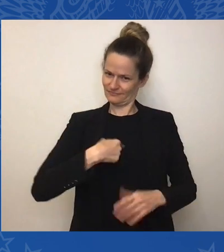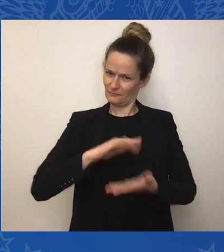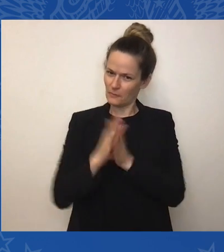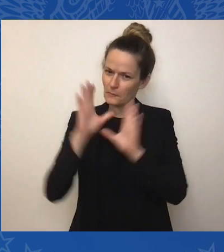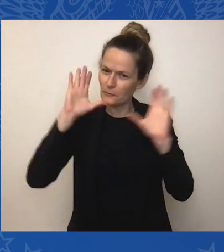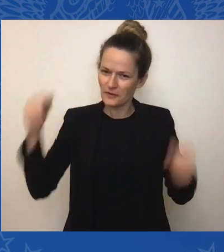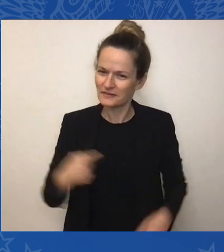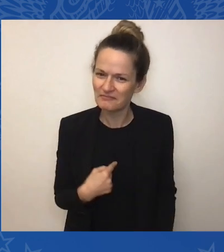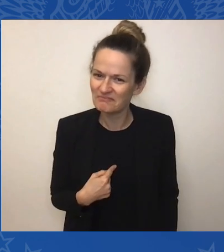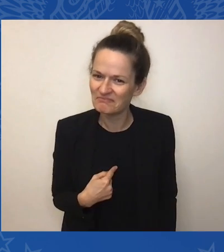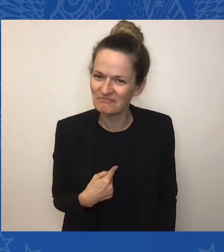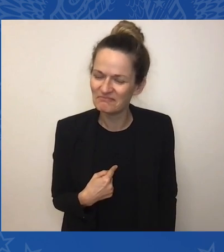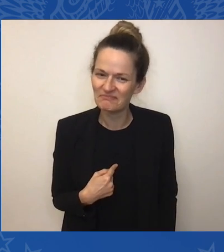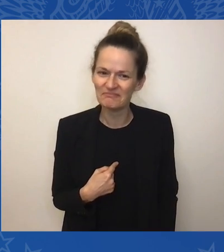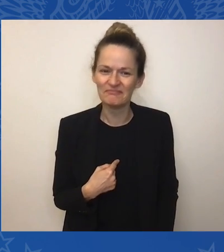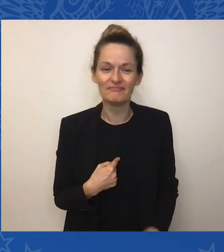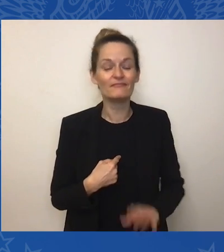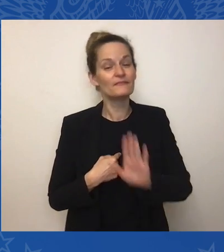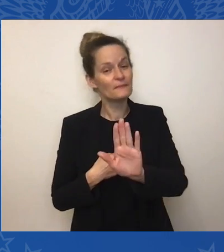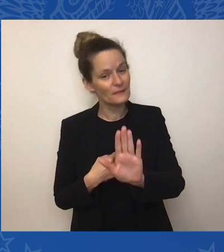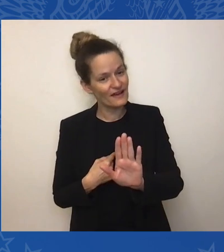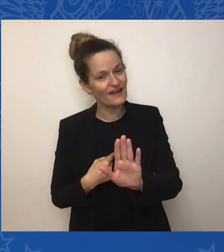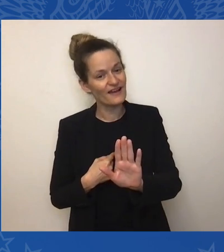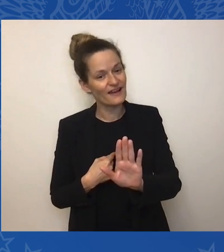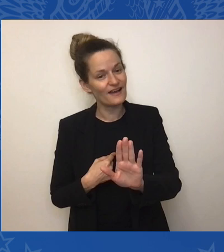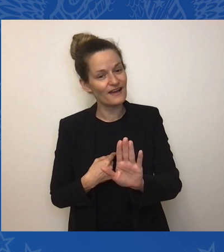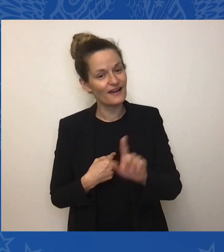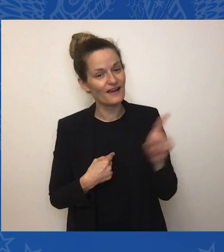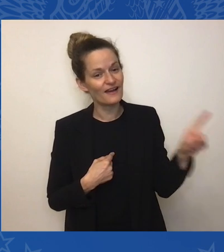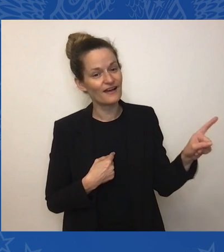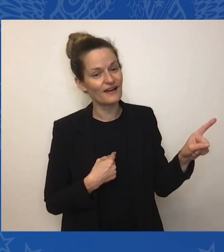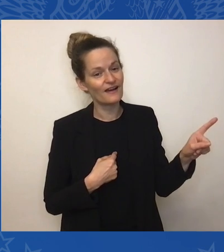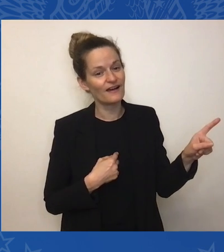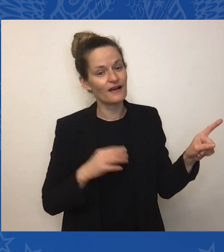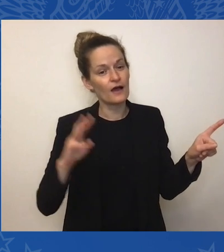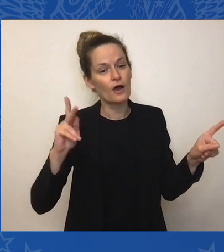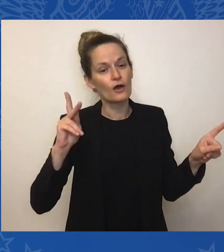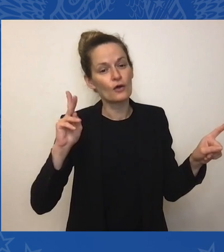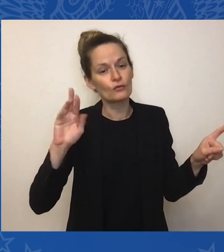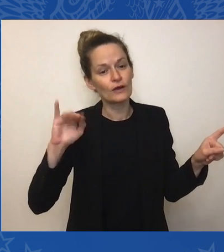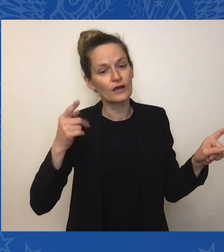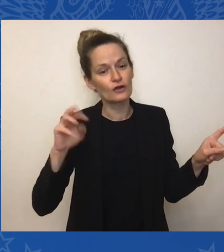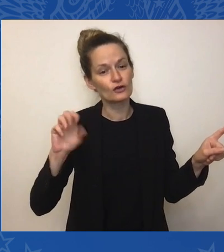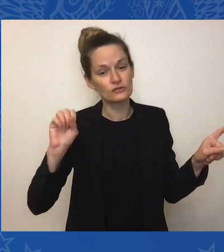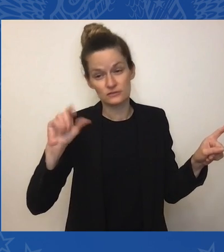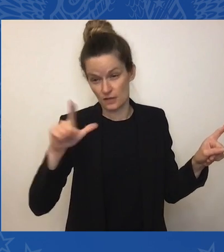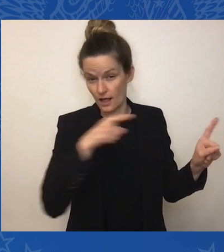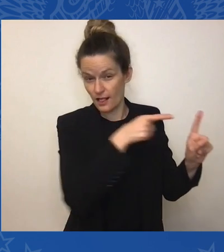I was asked to seek the nomination by a group of people I won't bore you with,